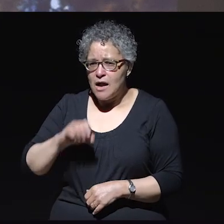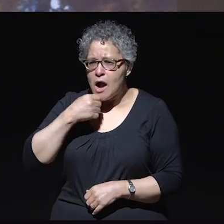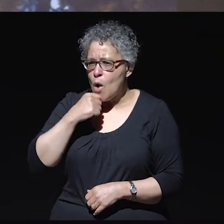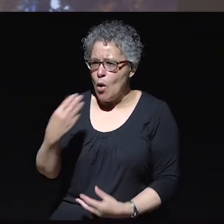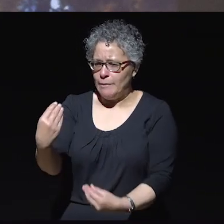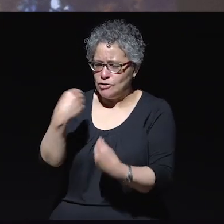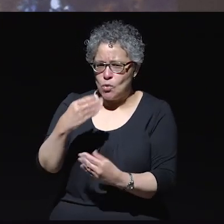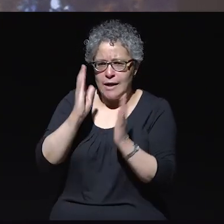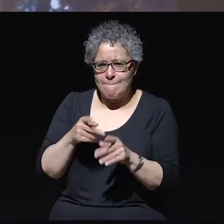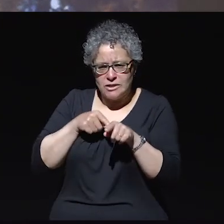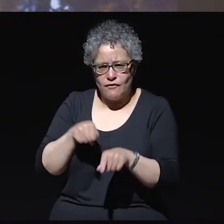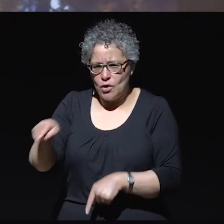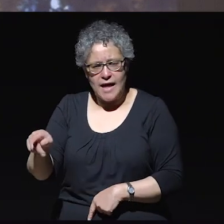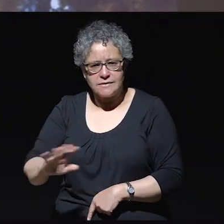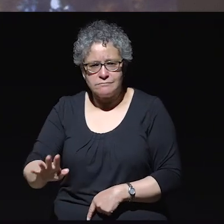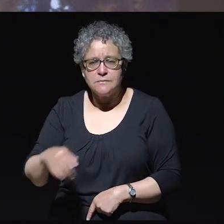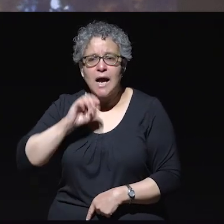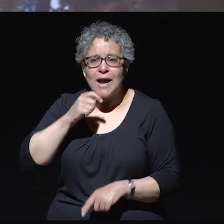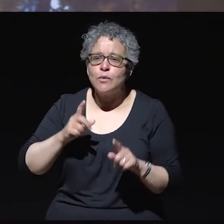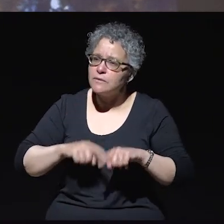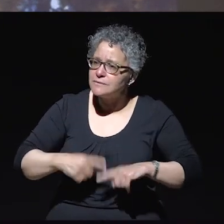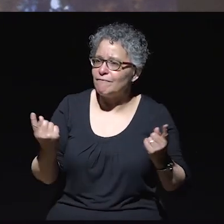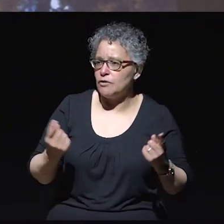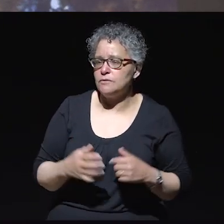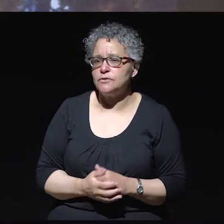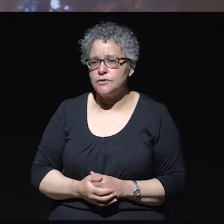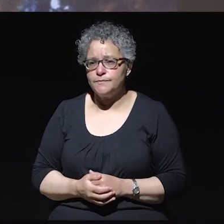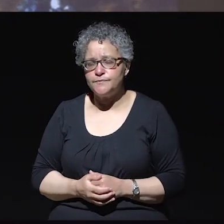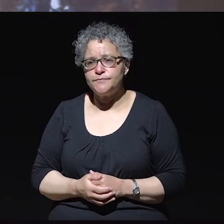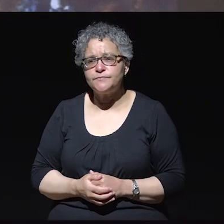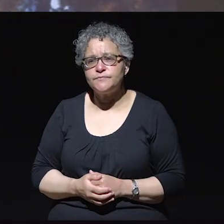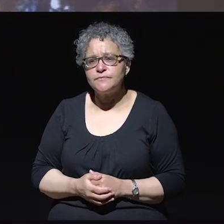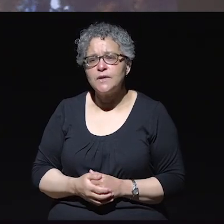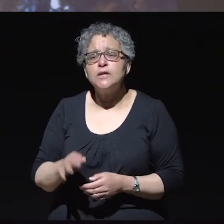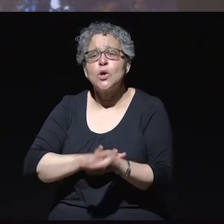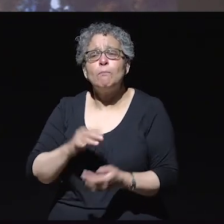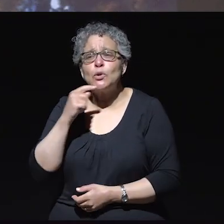and do this and do that, I'm going to do something a little bit different"? So perhaps what 'The Blue Boy' actually represents